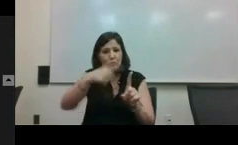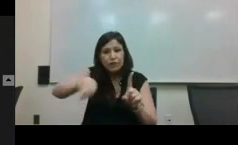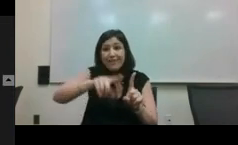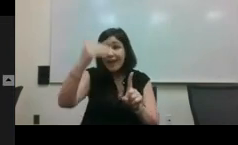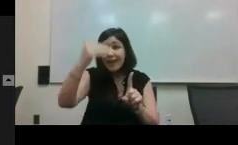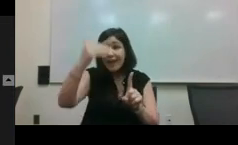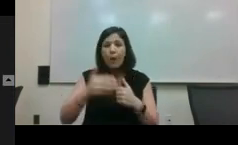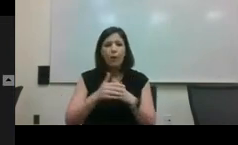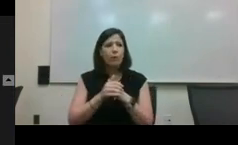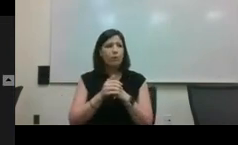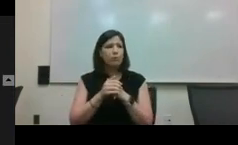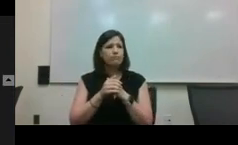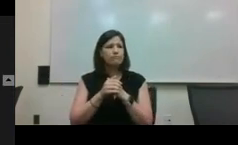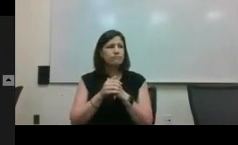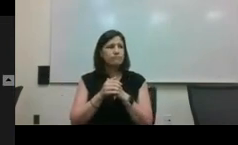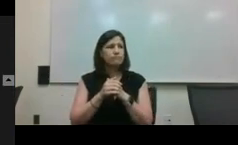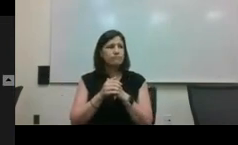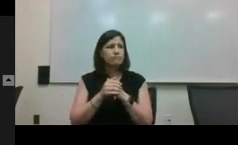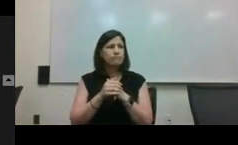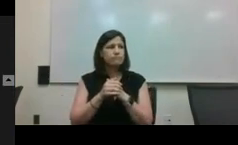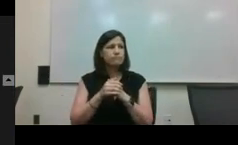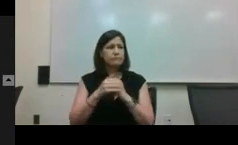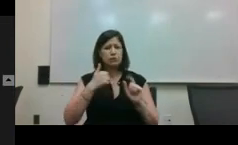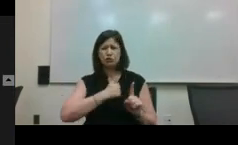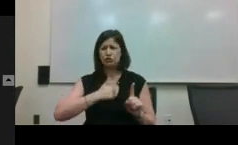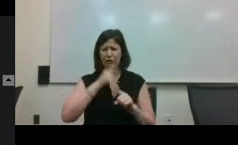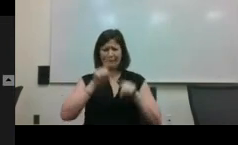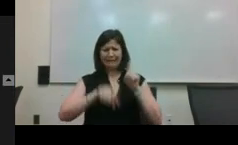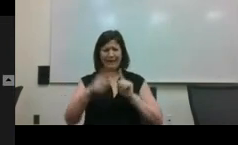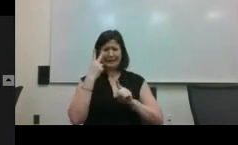And I'm sorry, I can't see this screen.